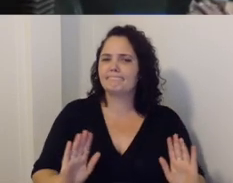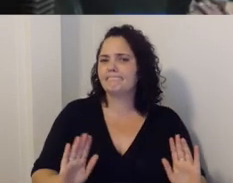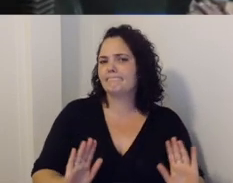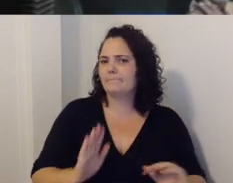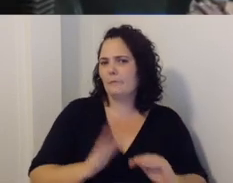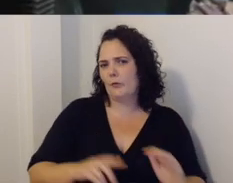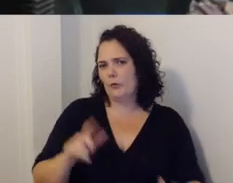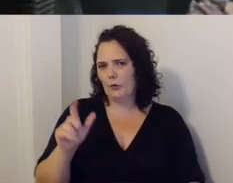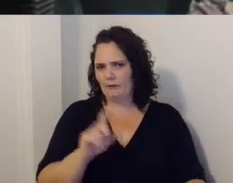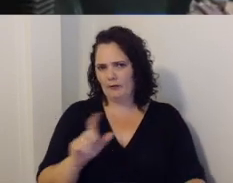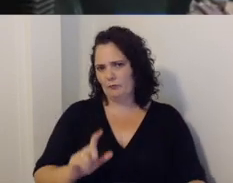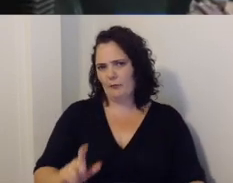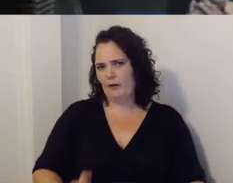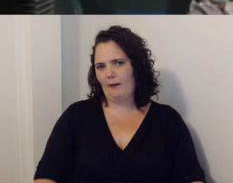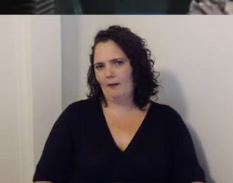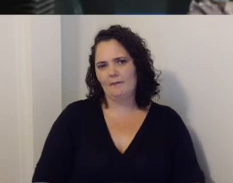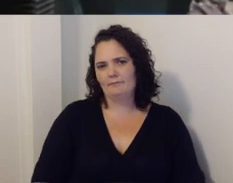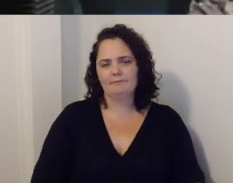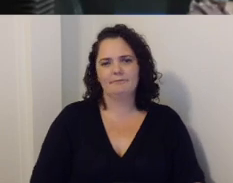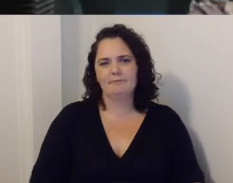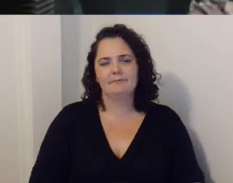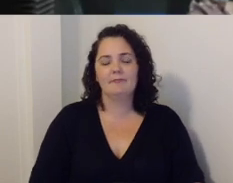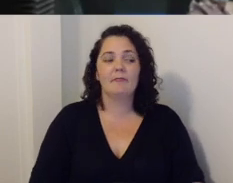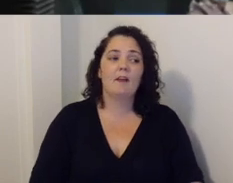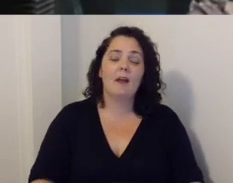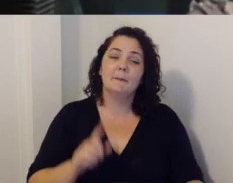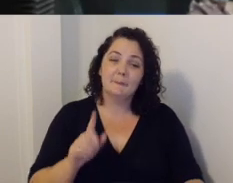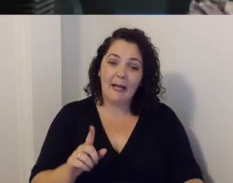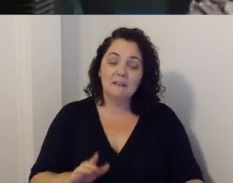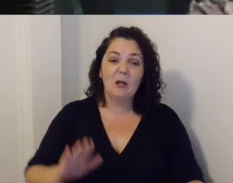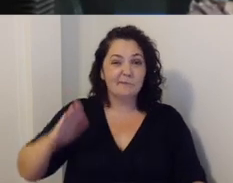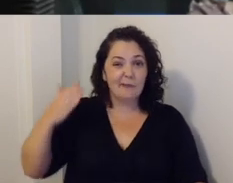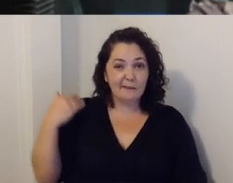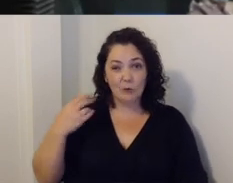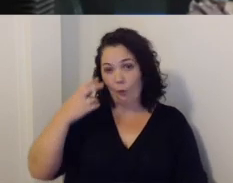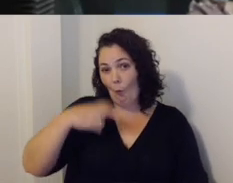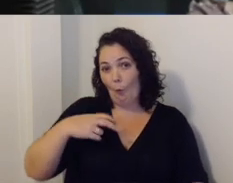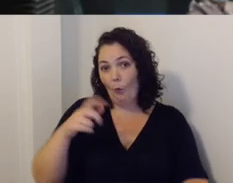surface of a drawing in order to fix it now fixatives are much better now in the 21st century